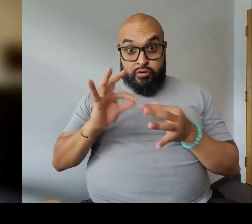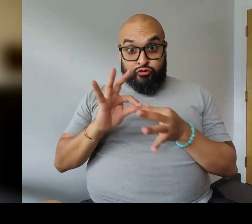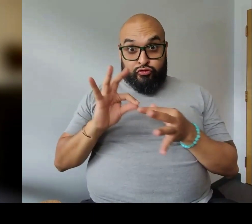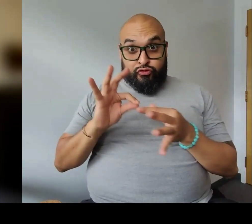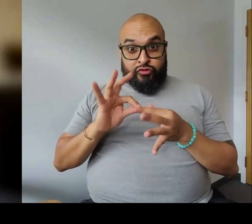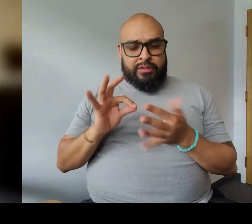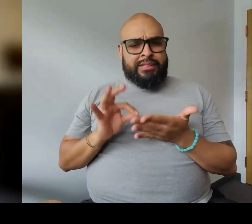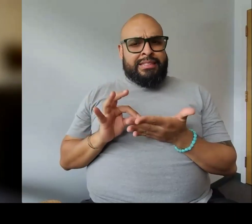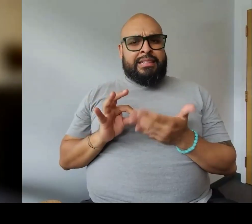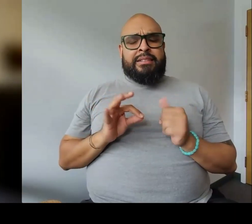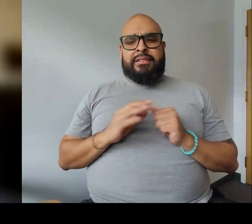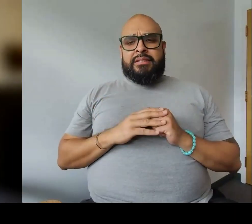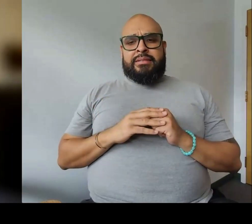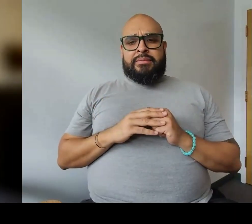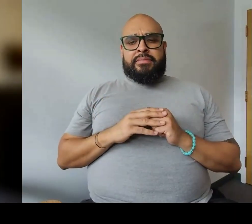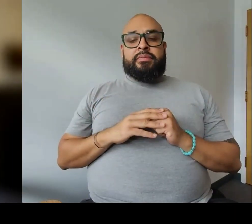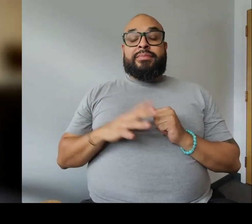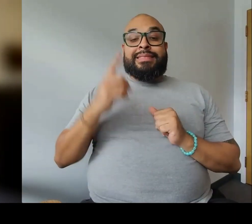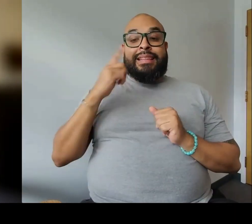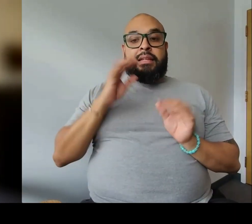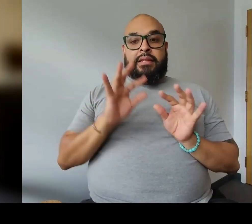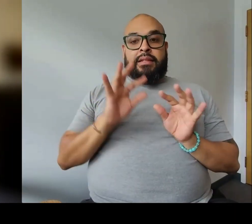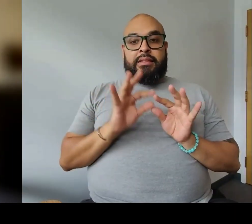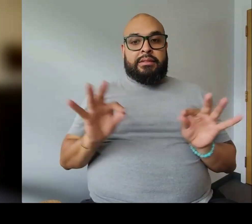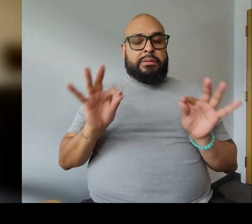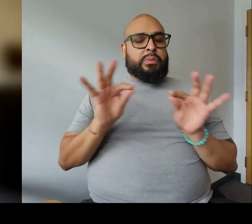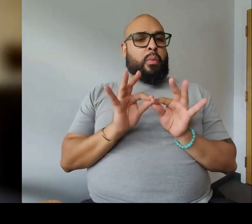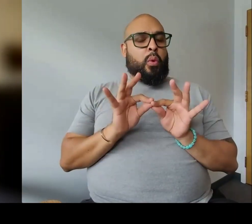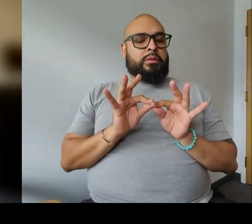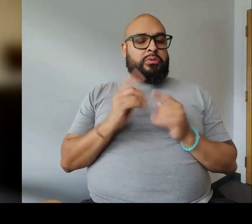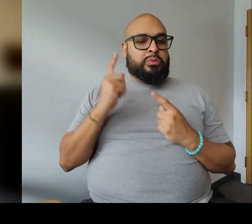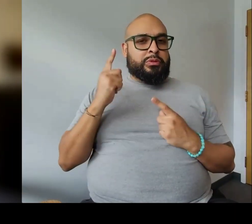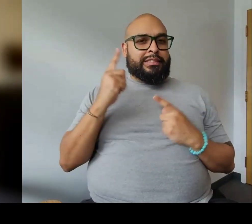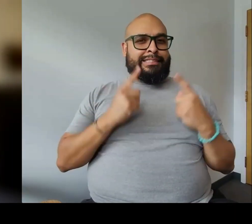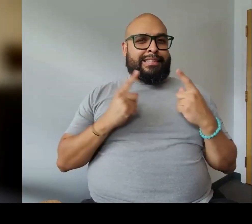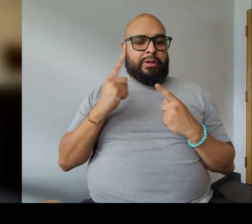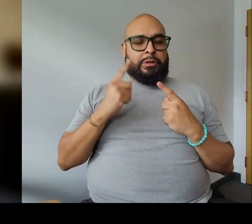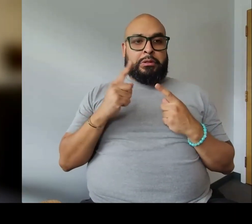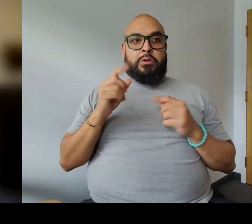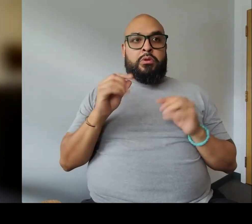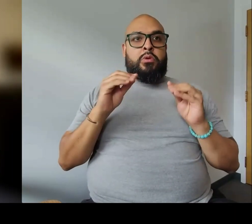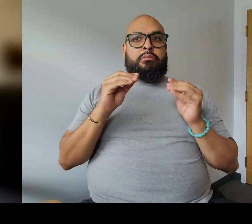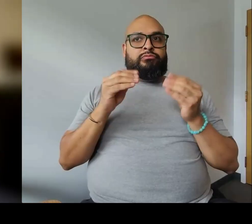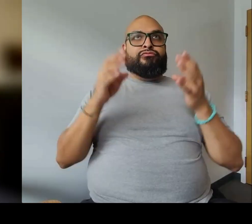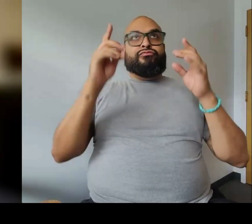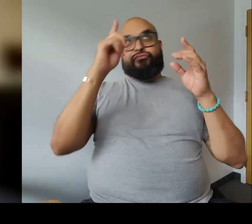Like I said, I just think it's very important to consider the bigger picture of their history.